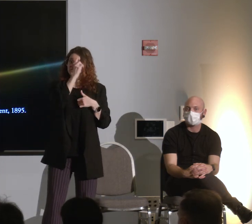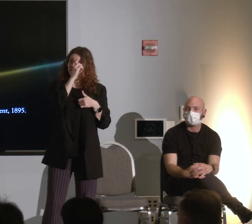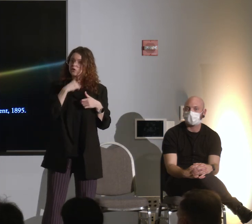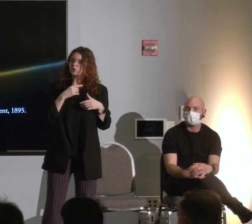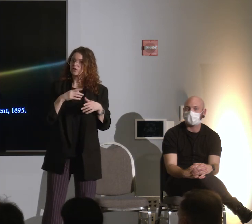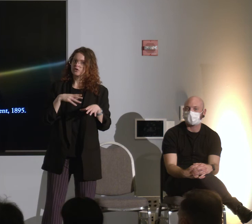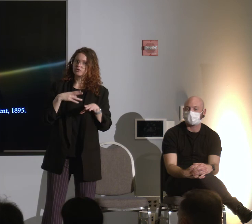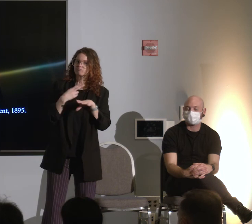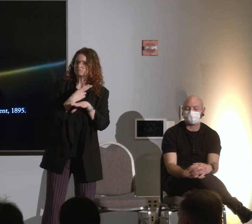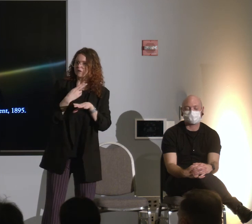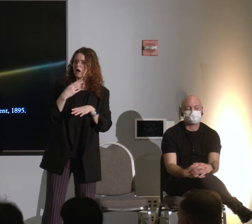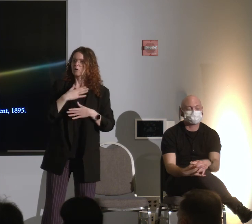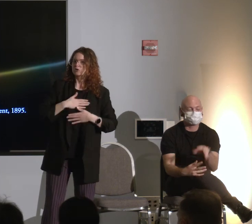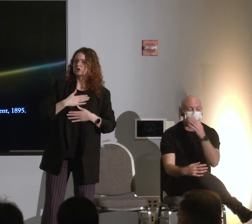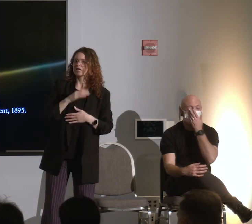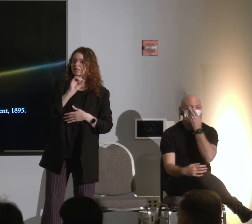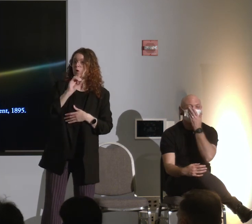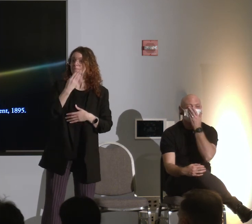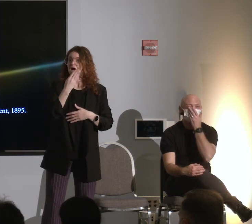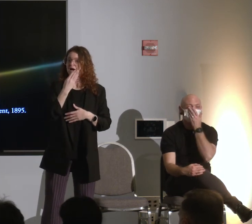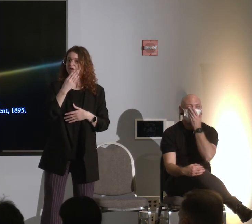Center being built on- his park?